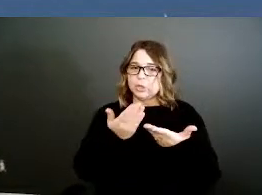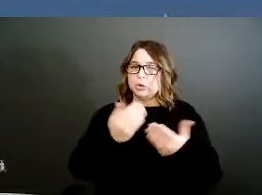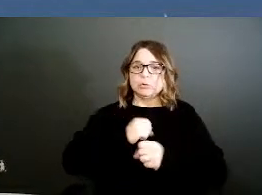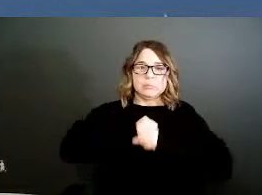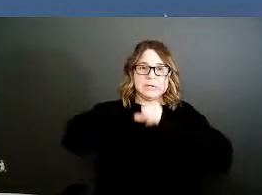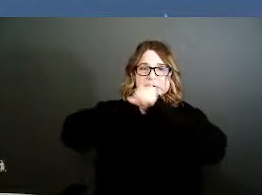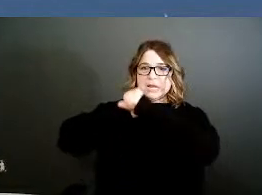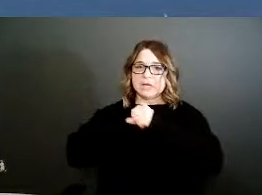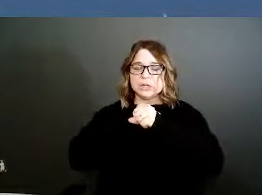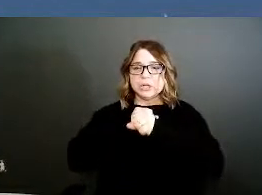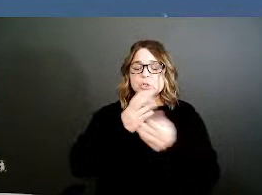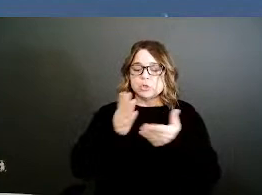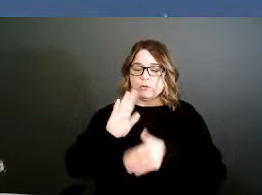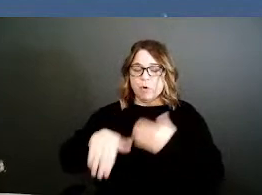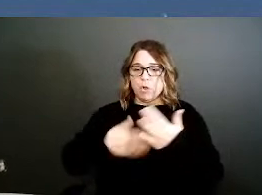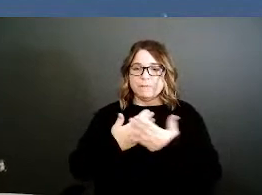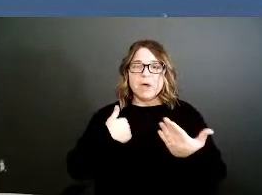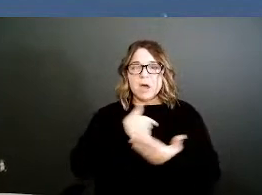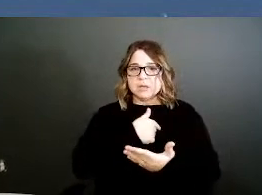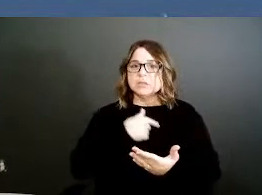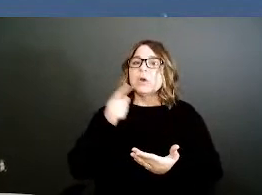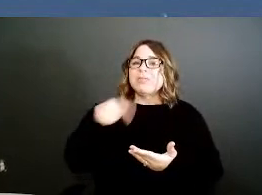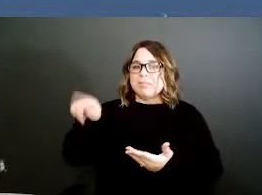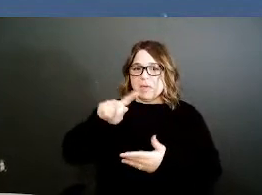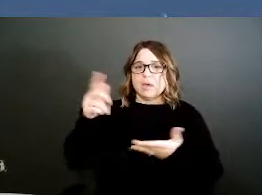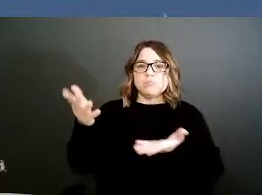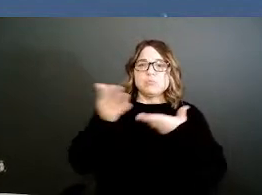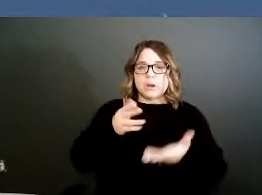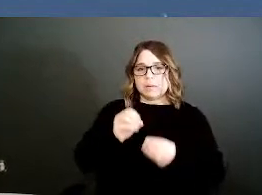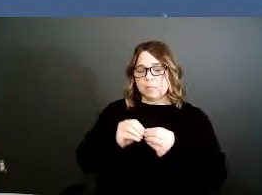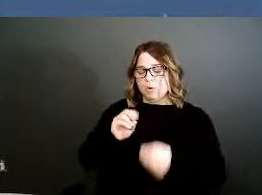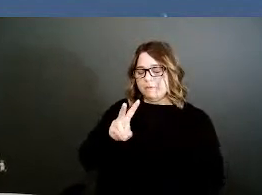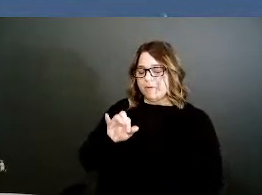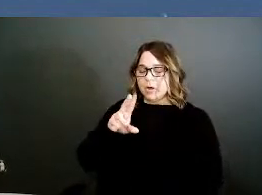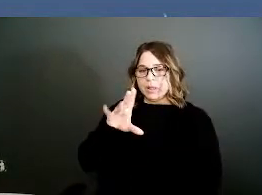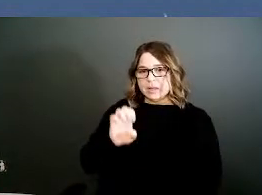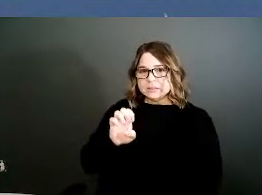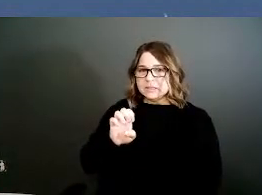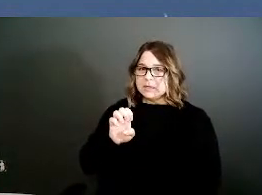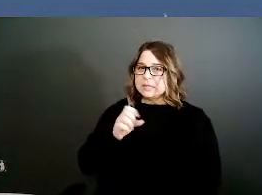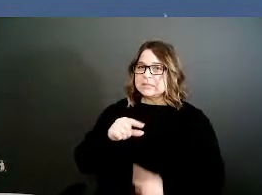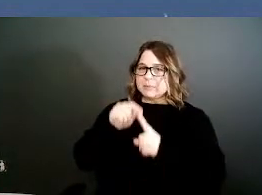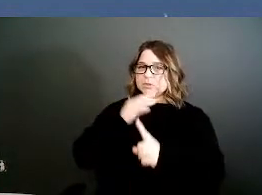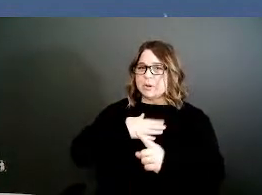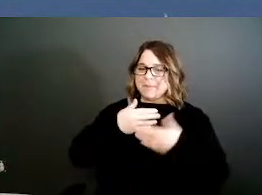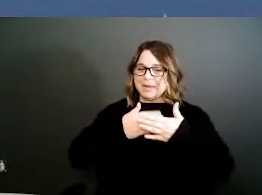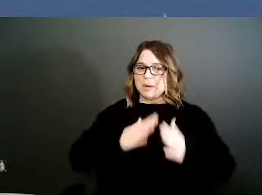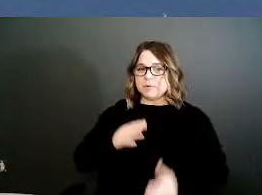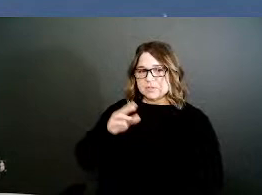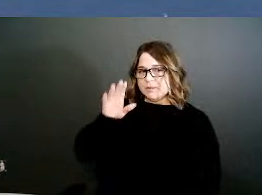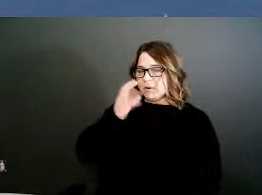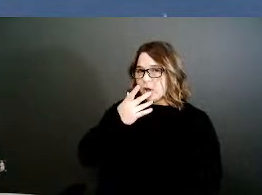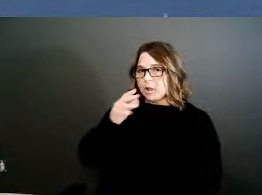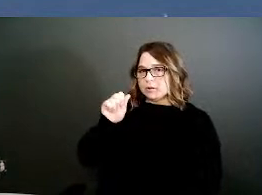US, AND, IN FACT, BRINGS MORE VIOLENCE AND HARM TO OUR MPD CONTINUES TO WORSEN RACIAL DISPARITIES IN OUR